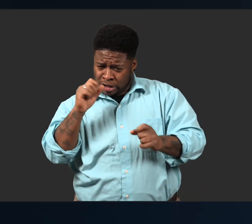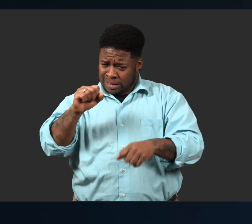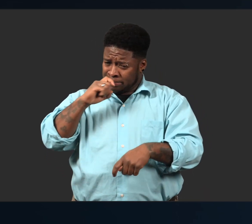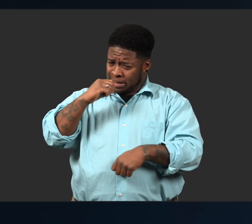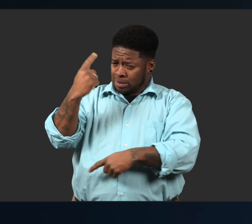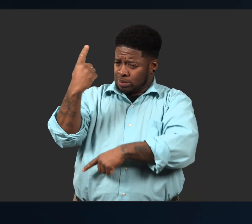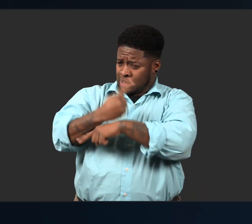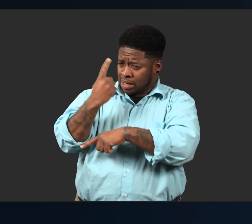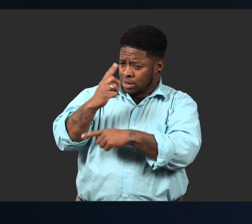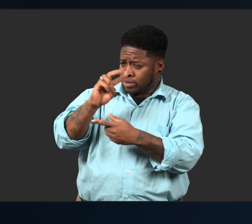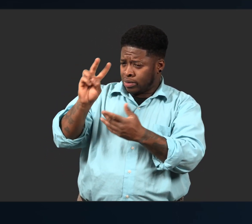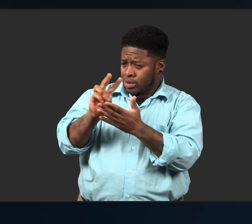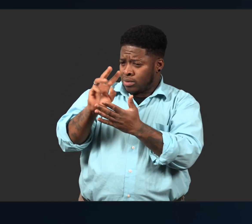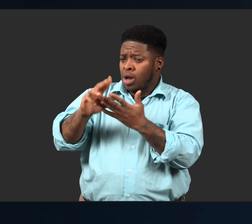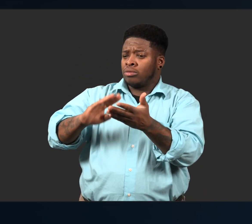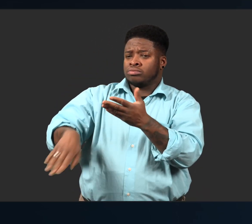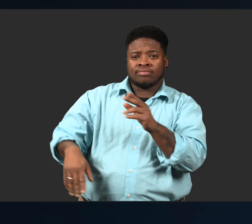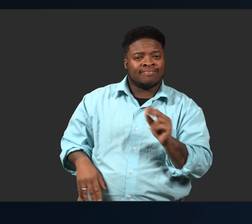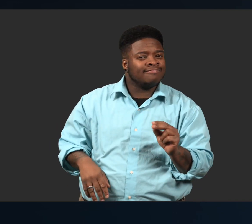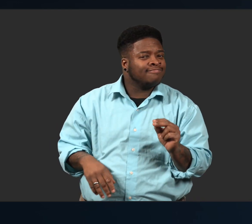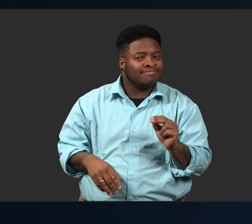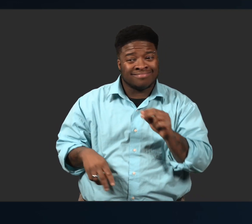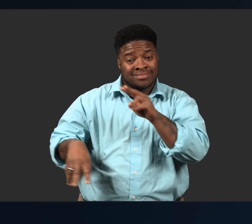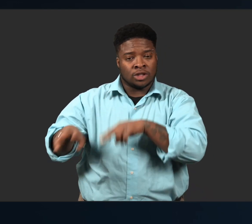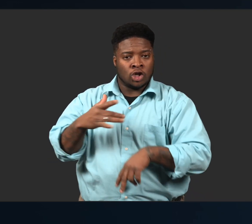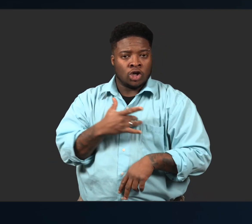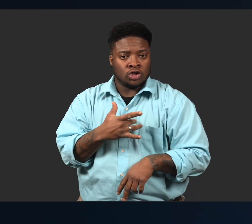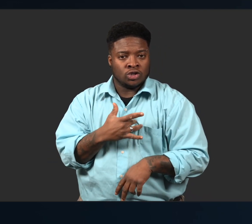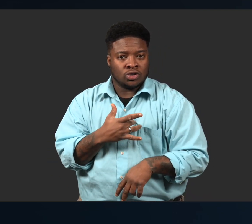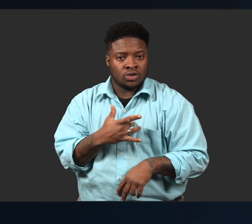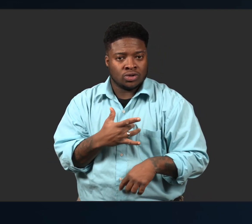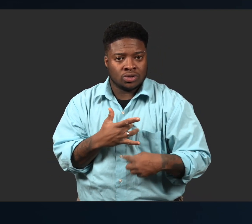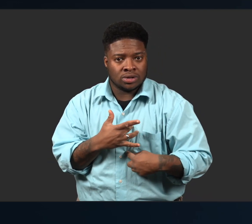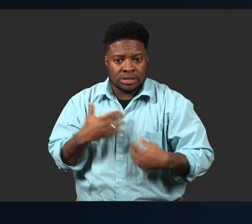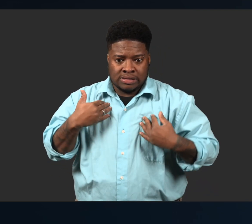Detox isn't a short 1 day or 2 hour stint, due to the medical concerns associated with withdrawal.